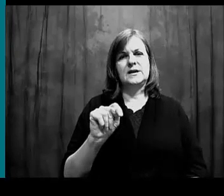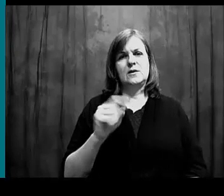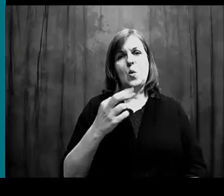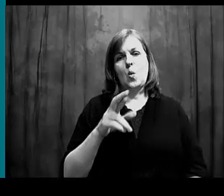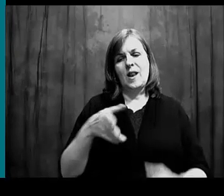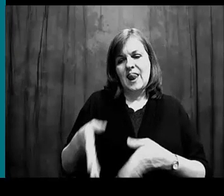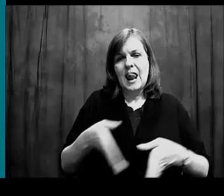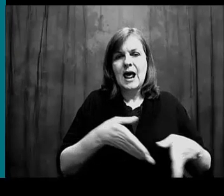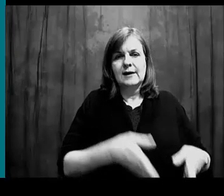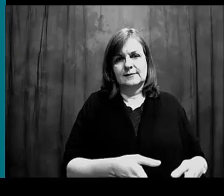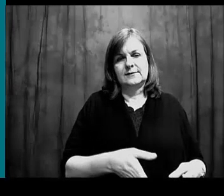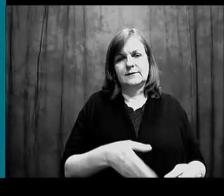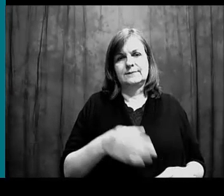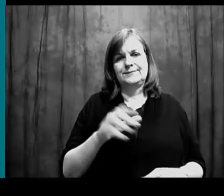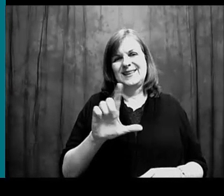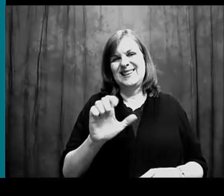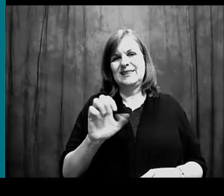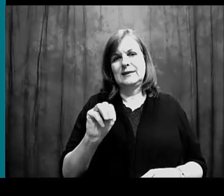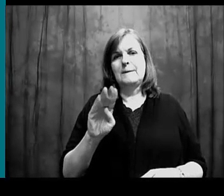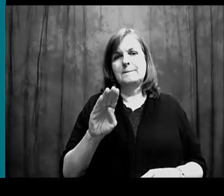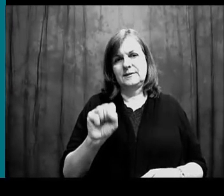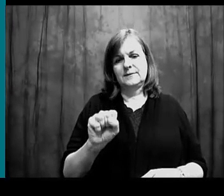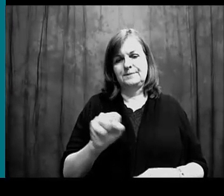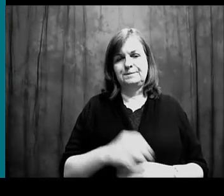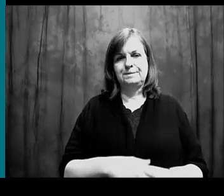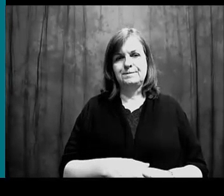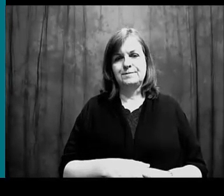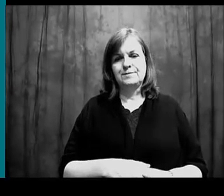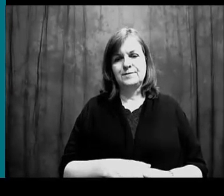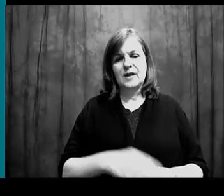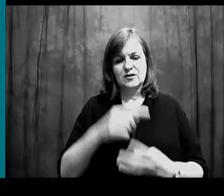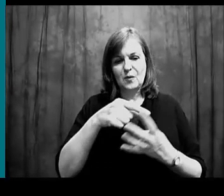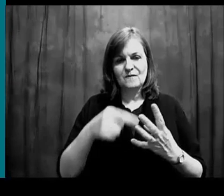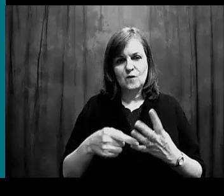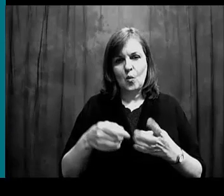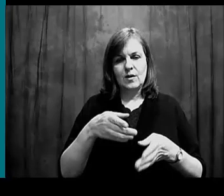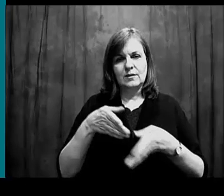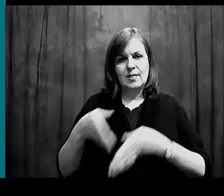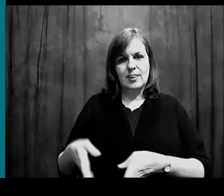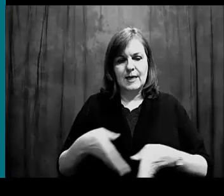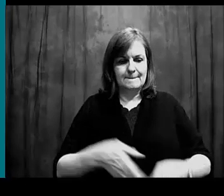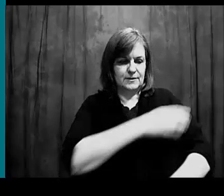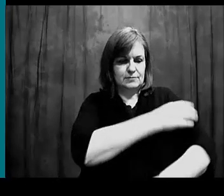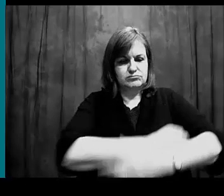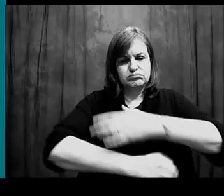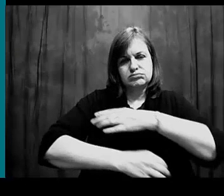feet or legs or limbs - so this four limb structure